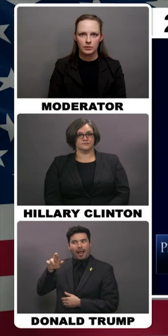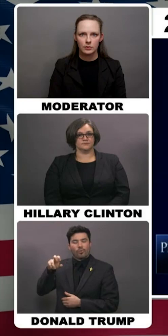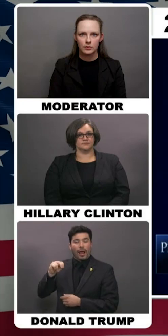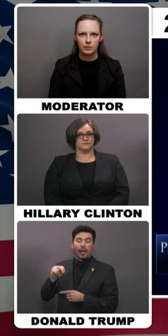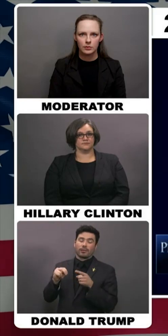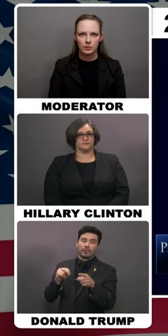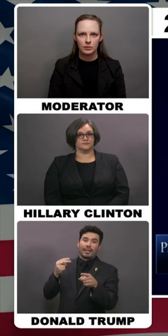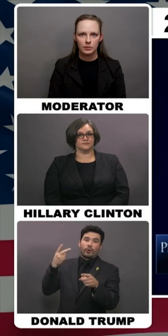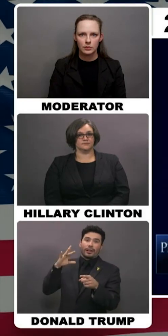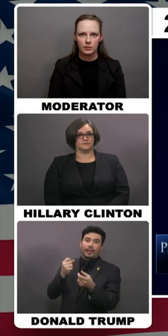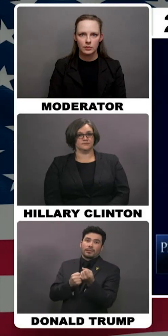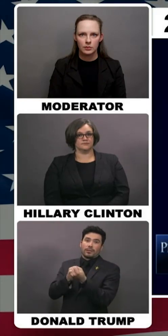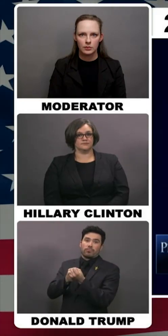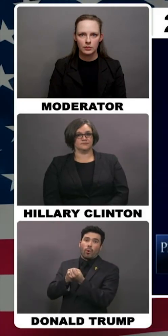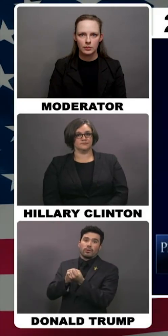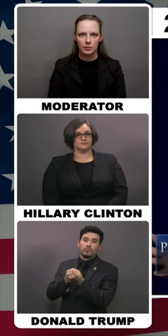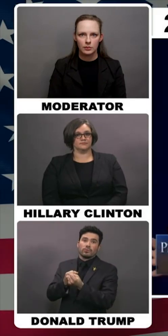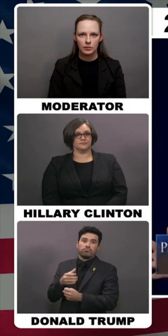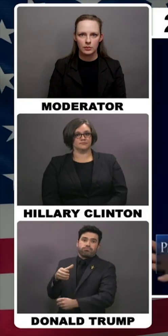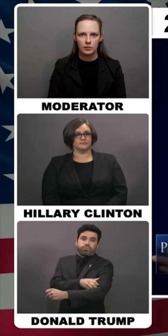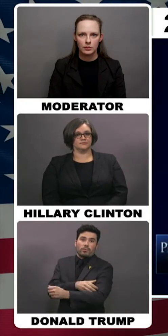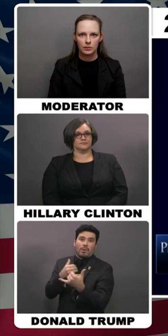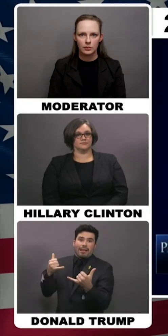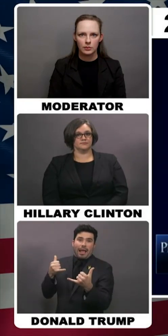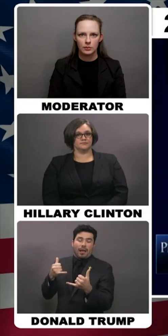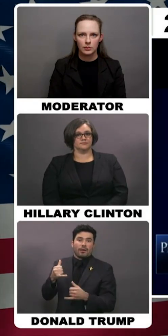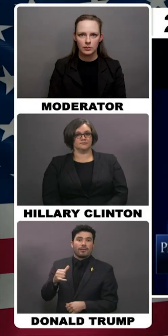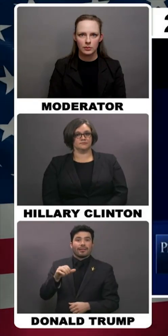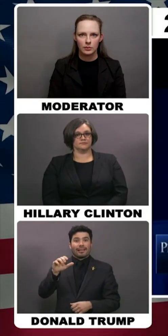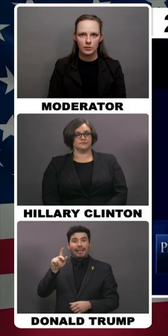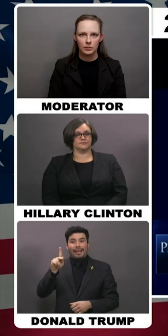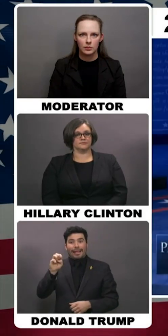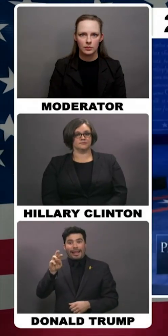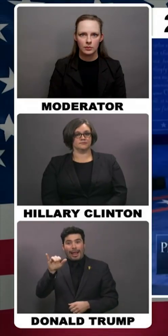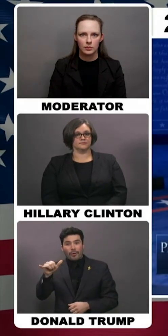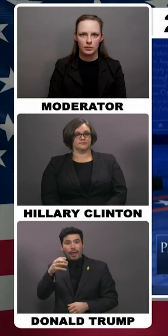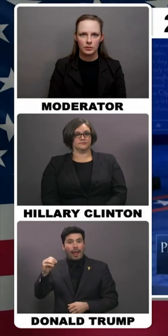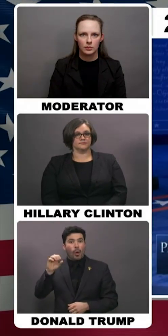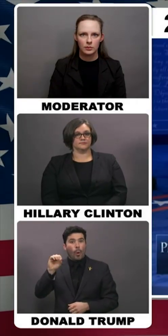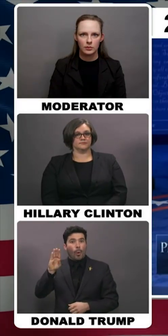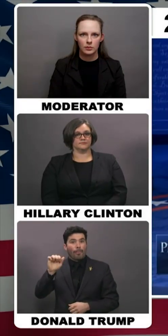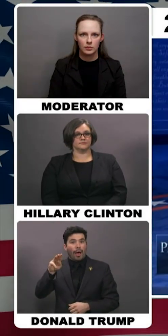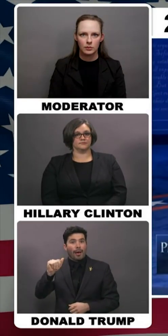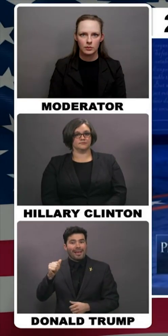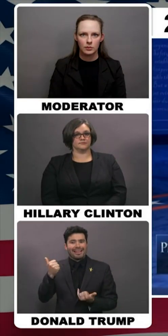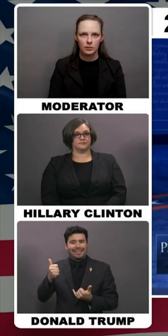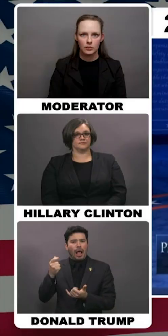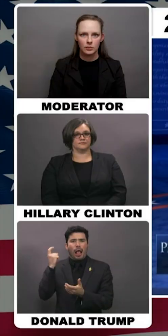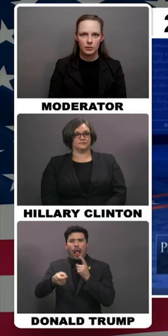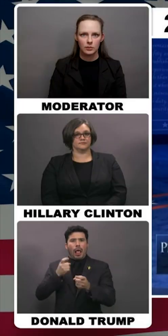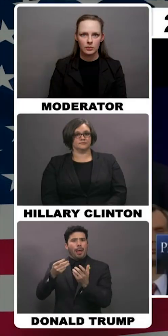and Obama made into a very powerful nation and a very rich nation. Very, very quickly, very, very quickly.